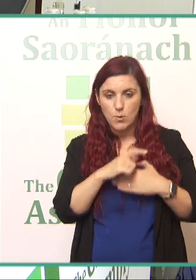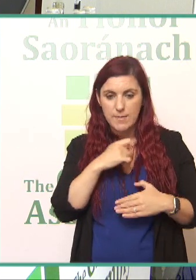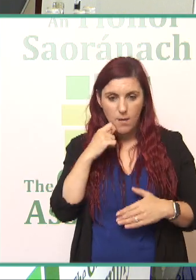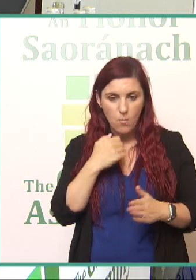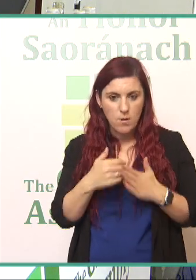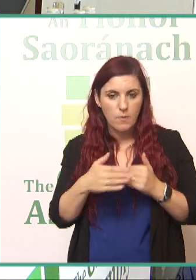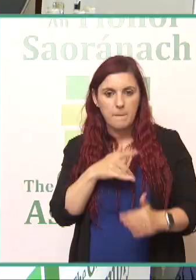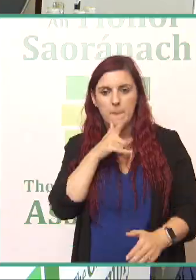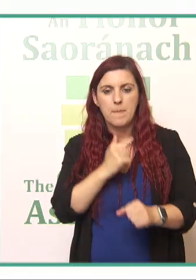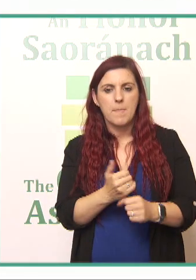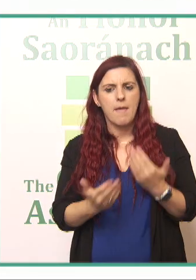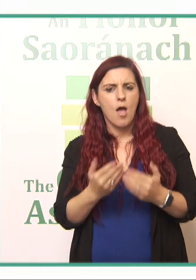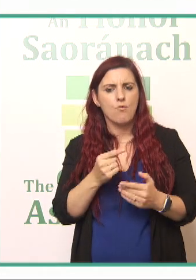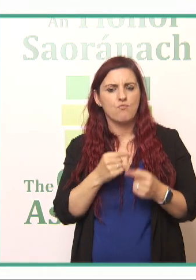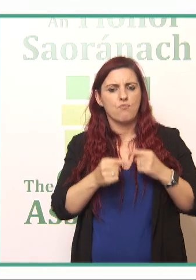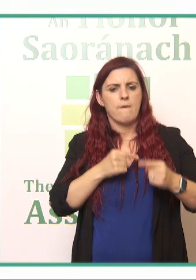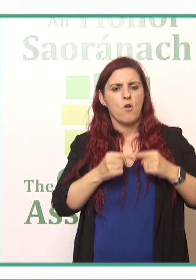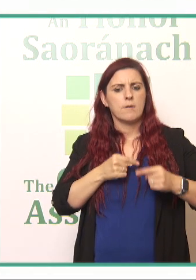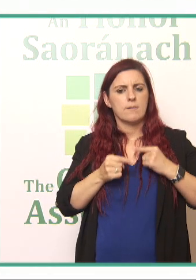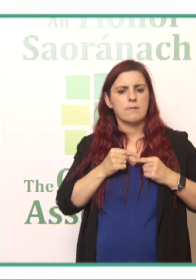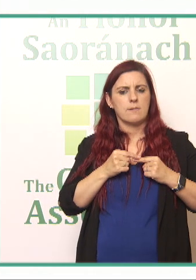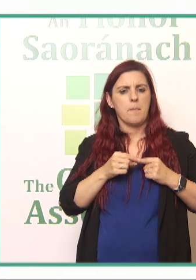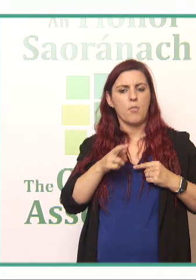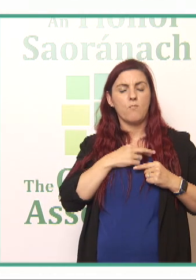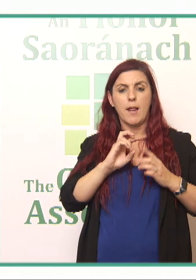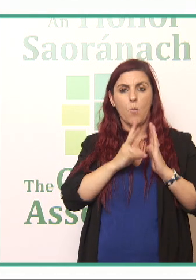talk about how do we reverse the biodiversity last real question is how badly we want to